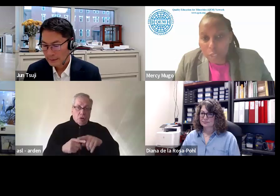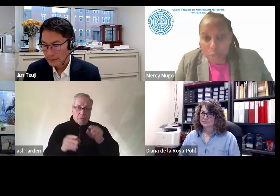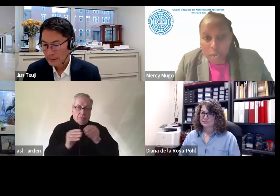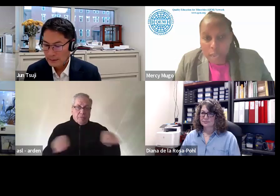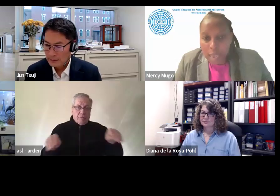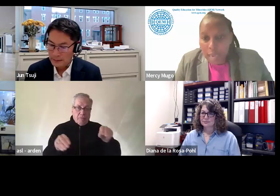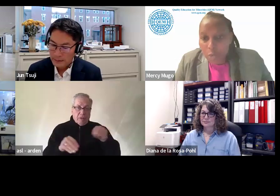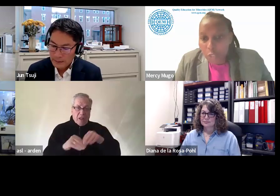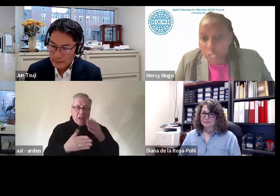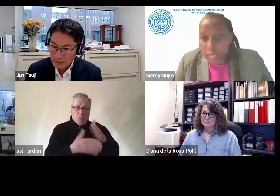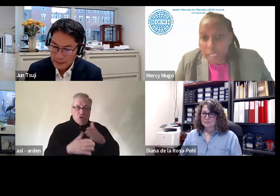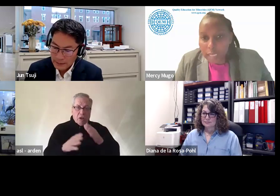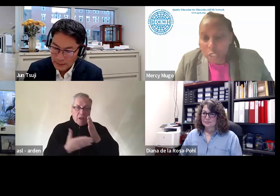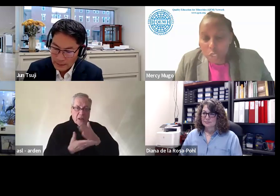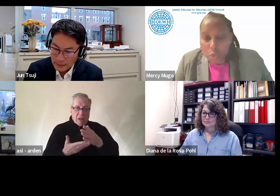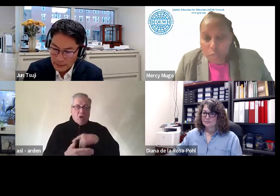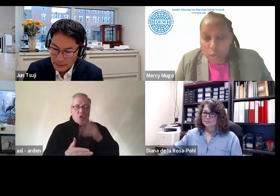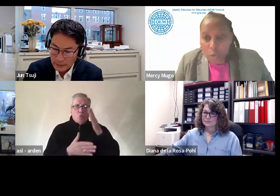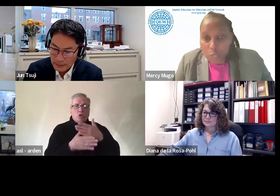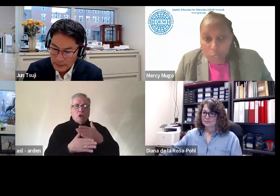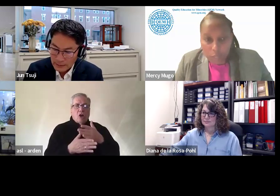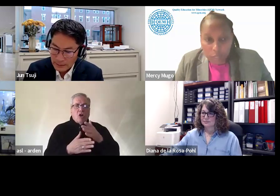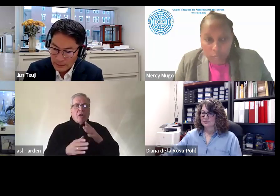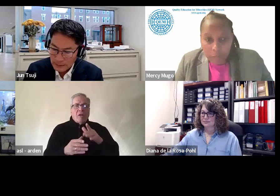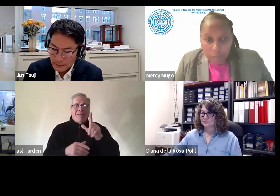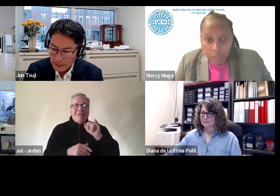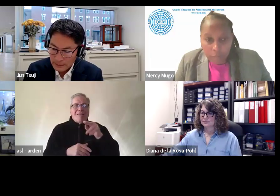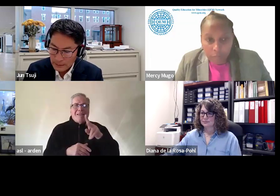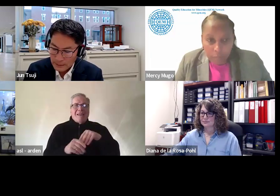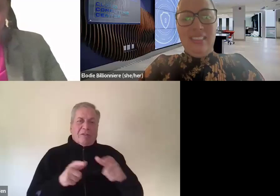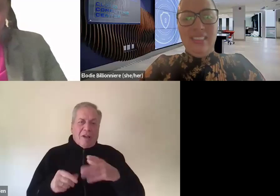you can put this into breakout sessions and we will show the links to the Google Doc.